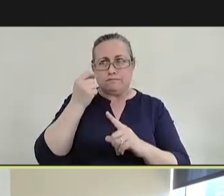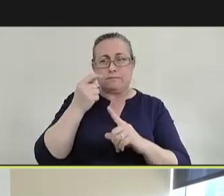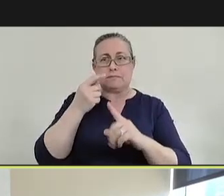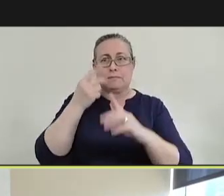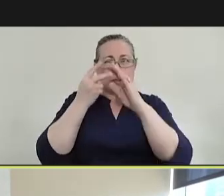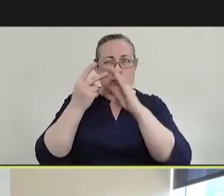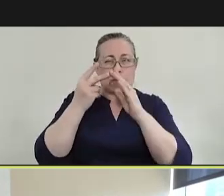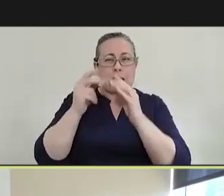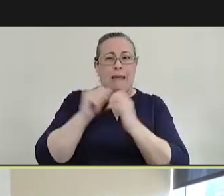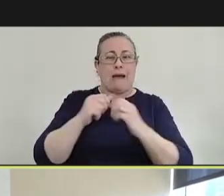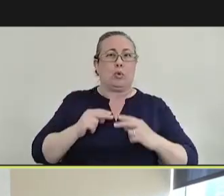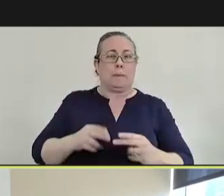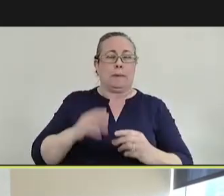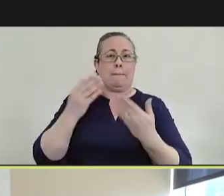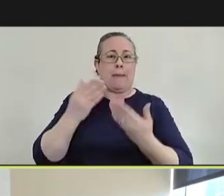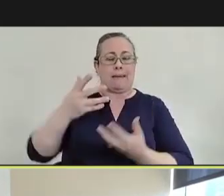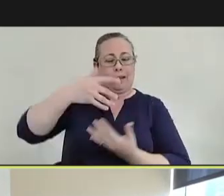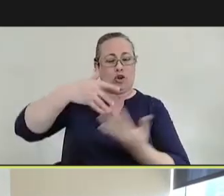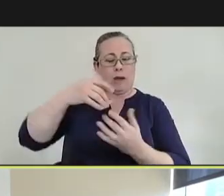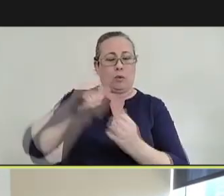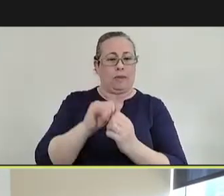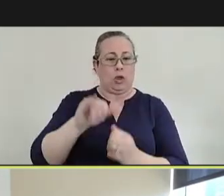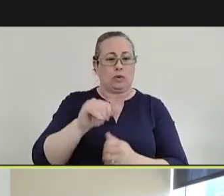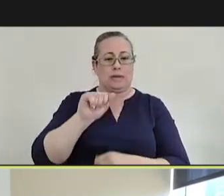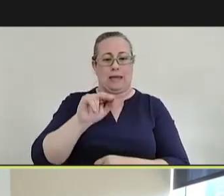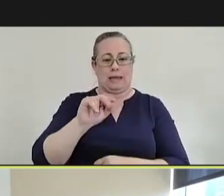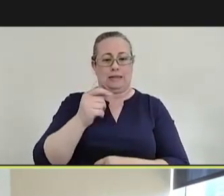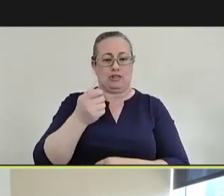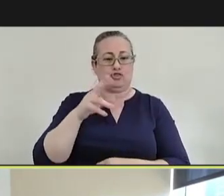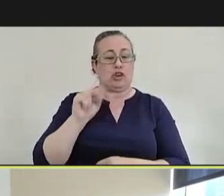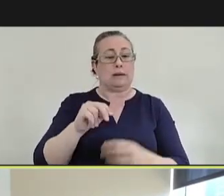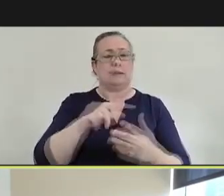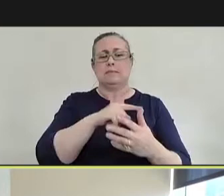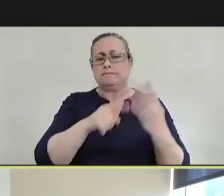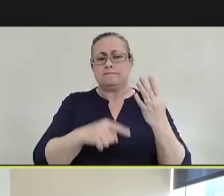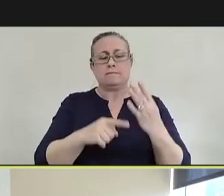interact with different antigens. All of these purpose-built tools feed into our antigen design